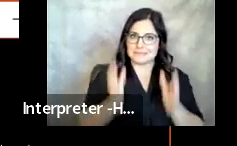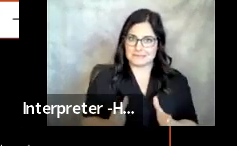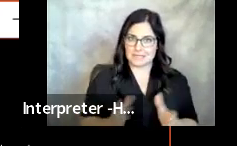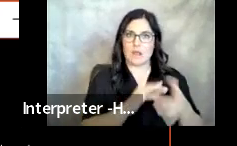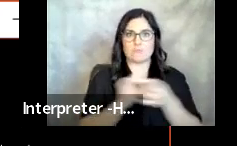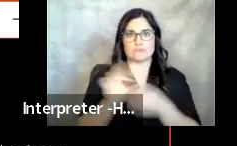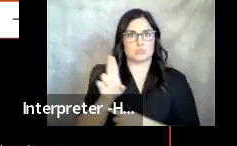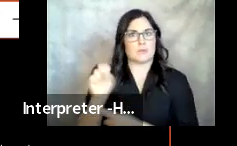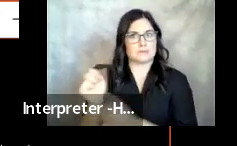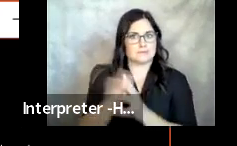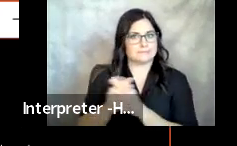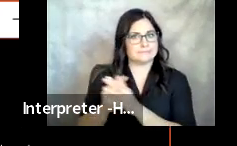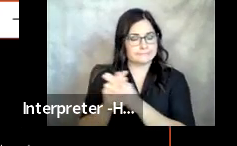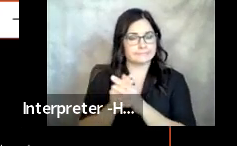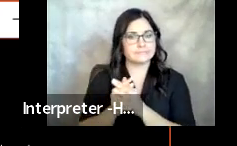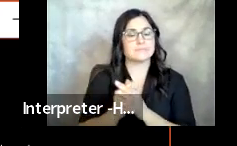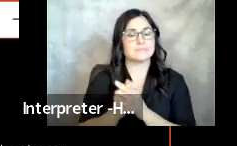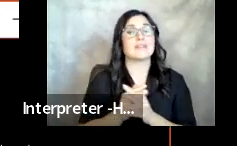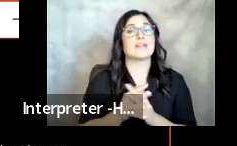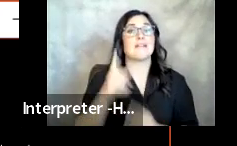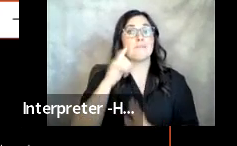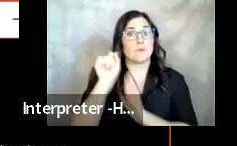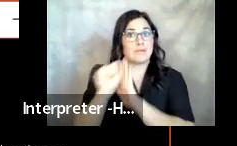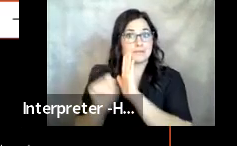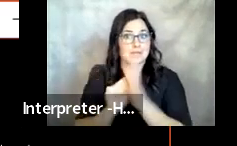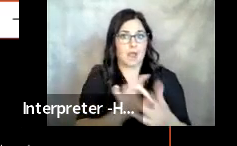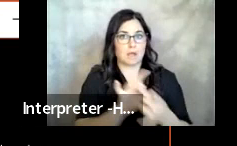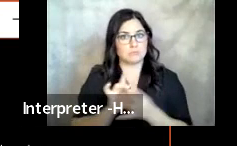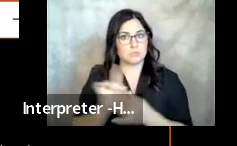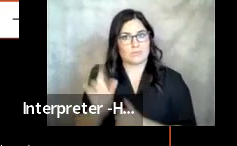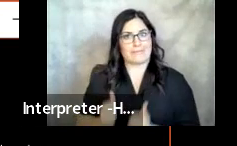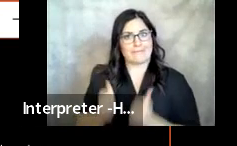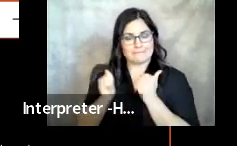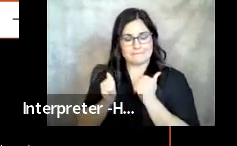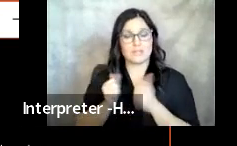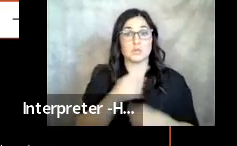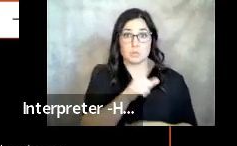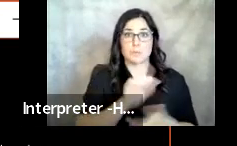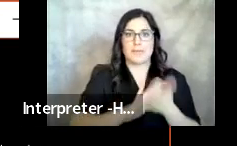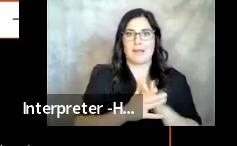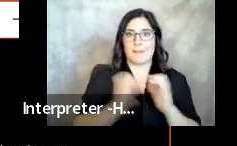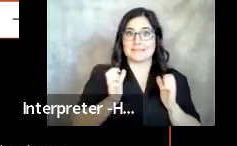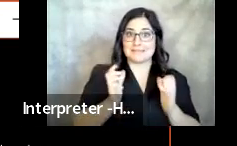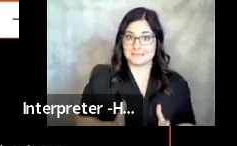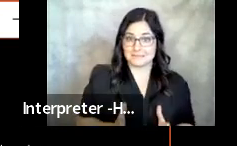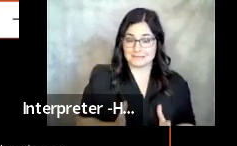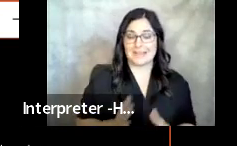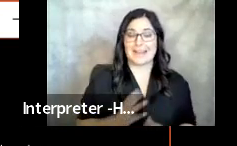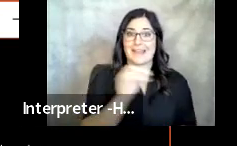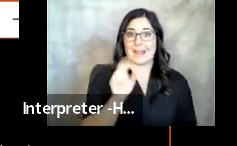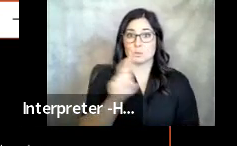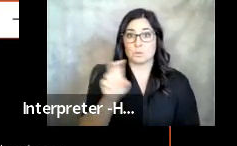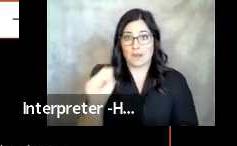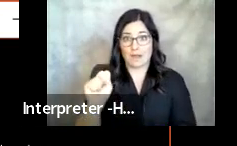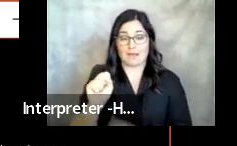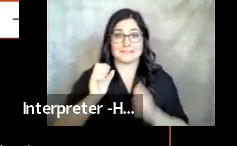States. And of the state. Where they reside. So you're a. Citizen of the United States and a citizen of, say, Alabama.